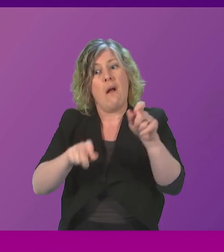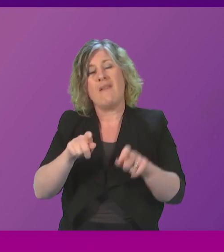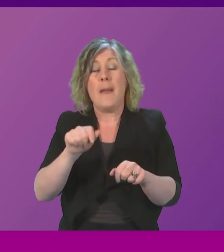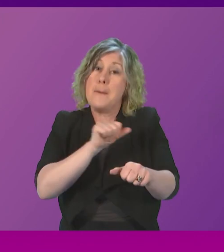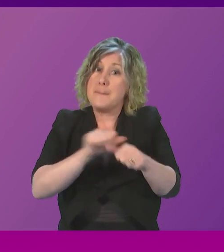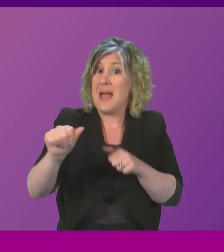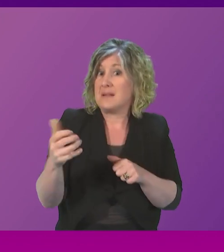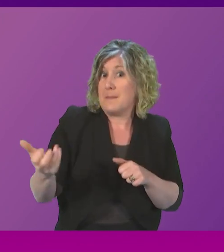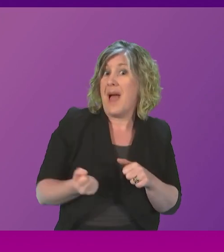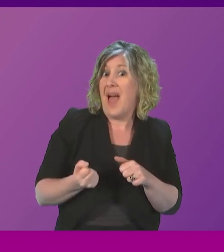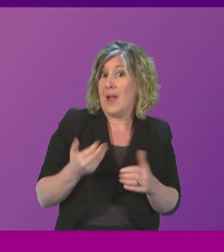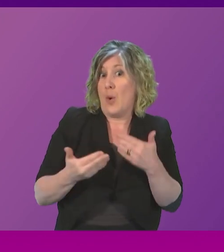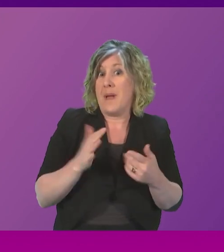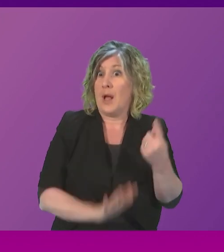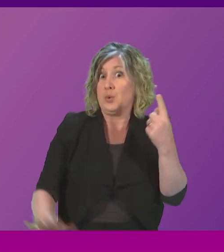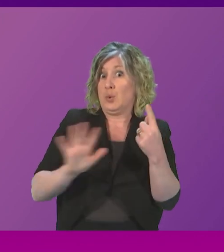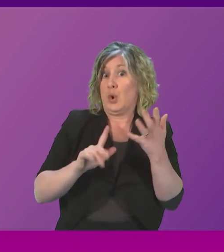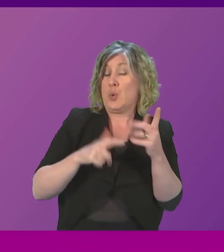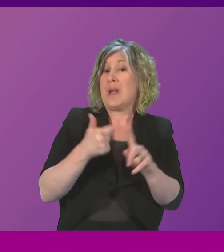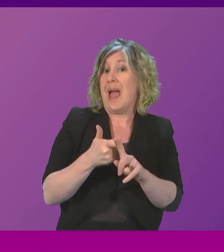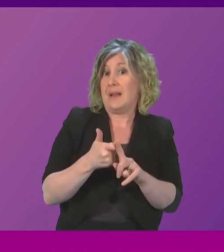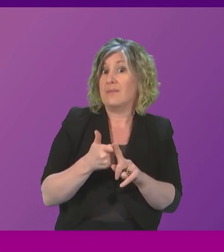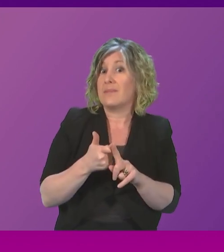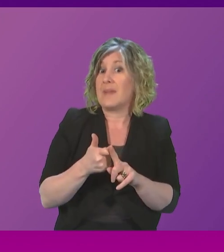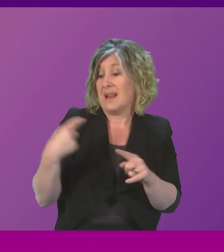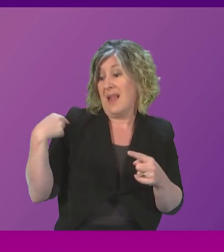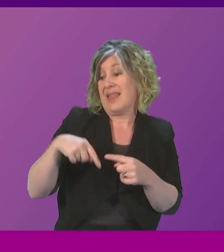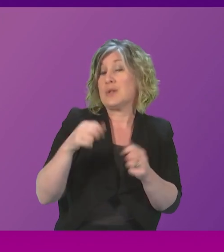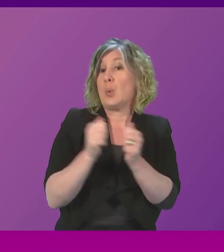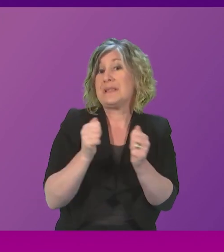That is why I am pleased that we have not lost a single day to strike action this winter,